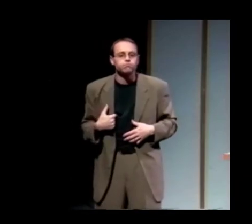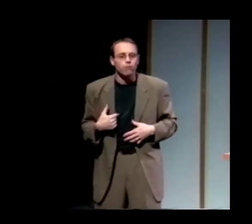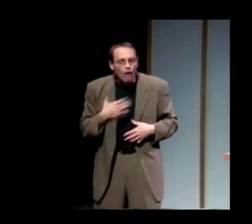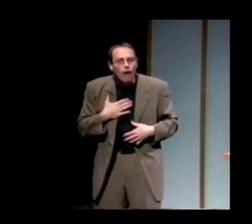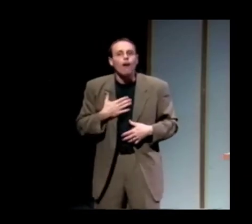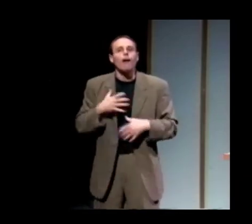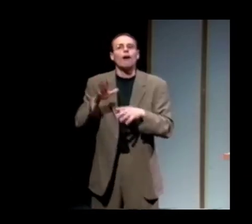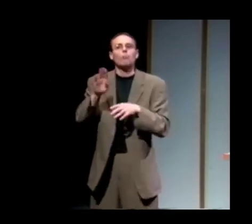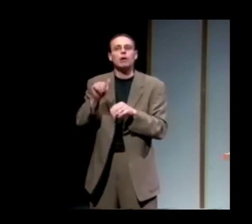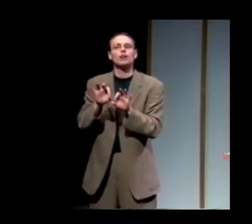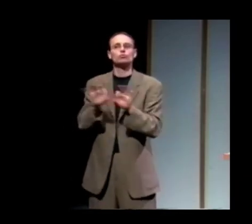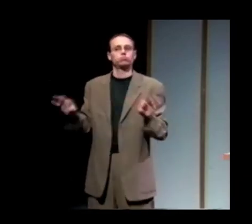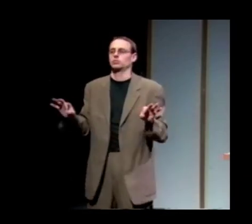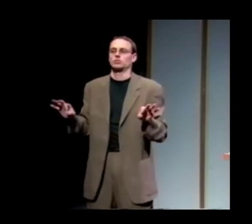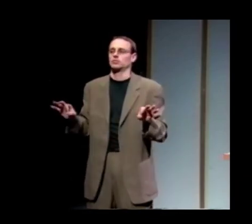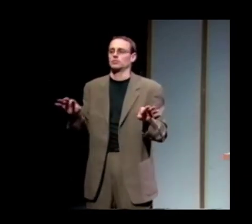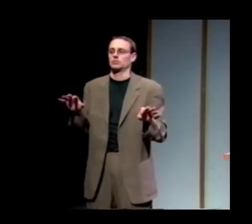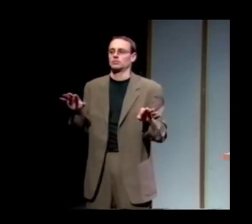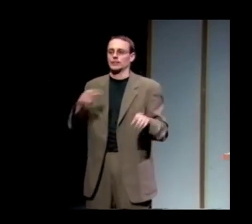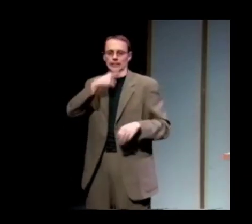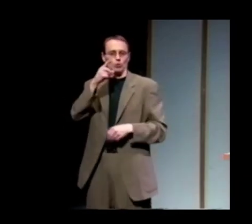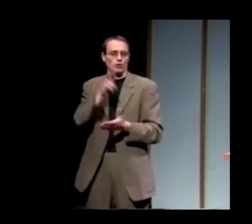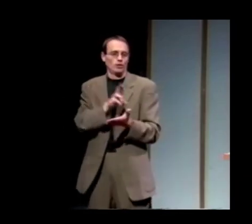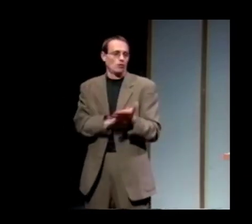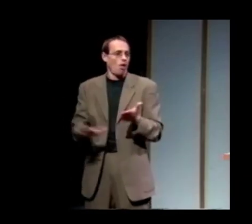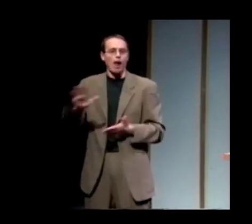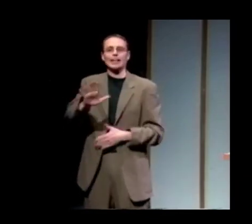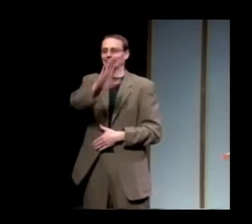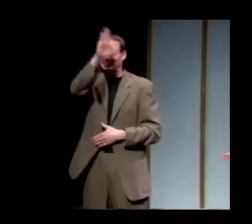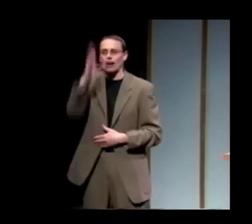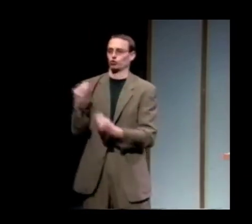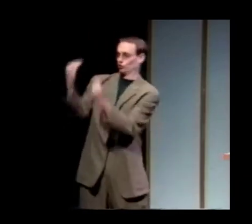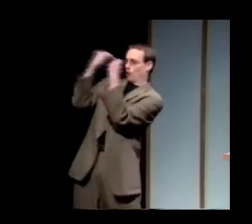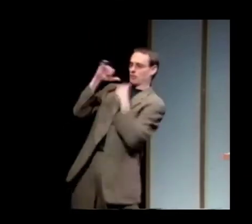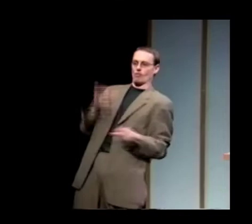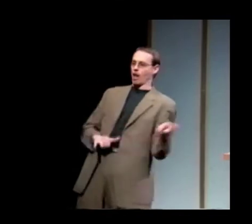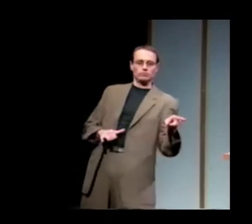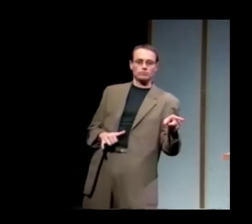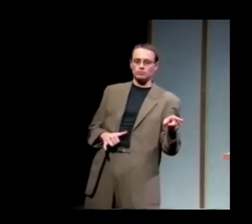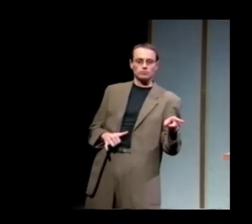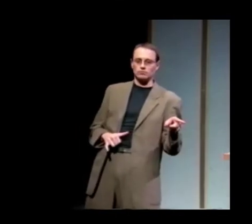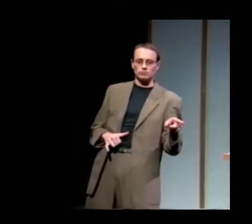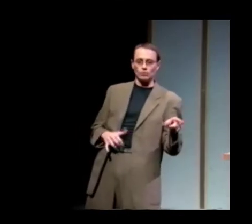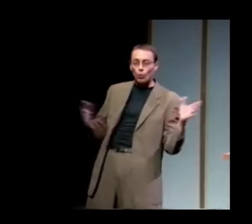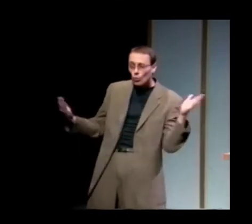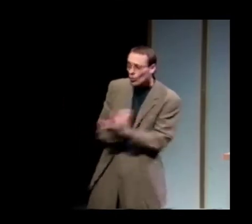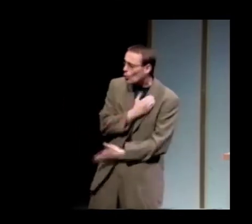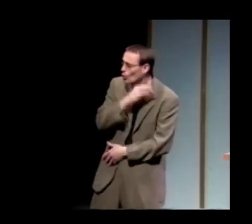ALL THIS I DIDN'T KNOW ABOUT. SO THE BACHELOR'S DEGREE WAS FROM A HEARING COLLEGE. THEY NEVER TAUGHT ME THAT.